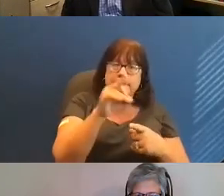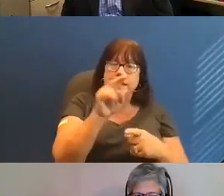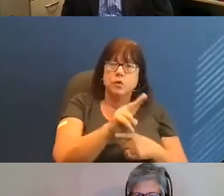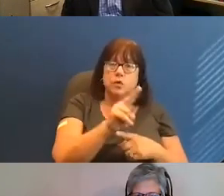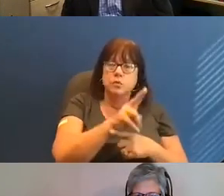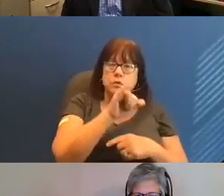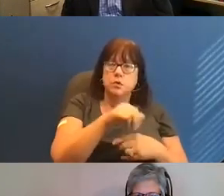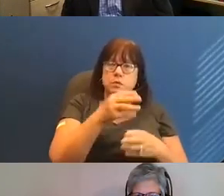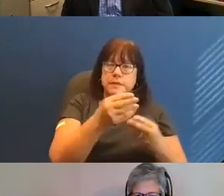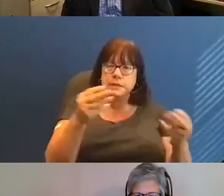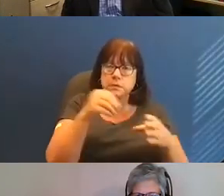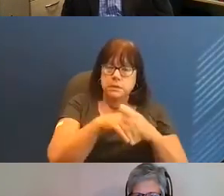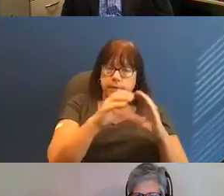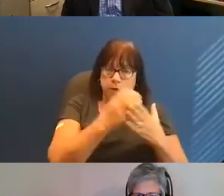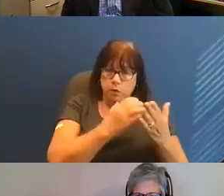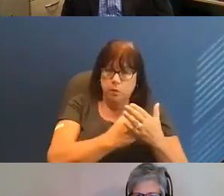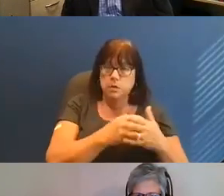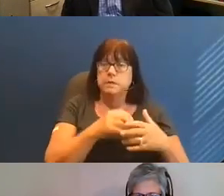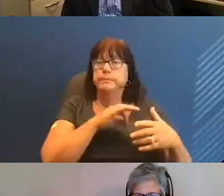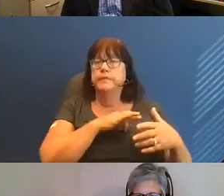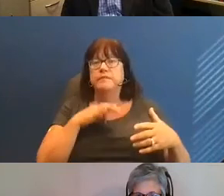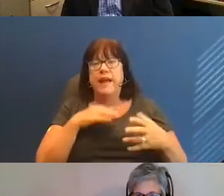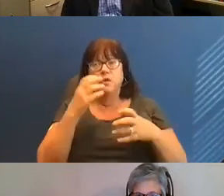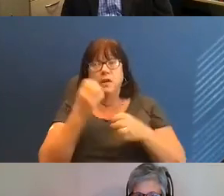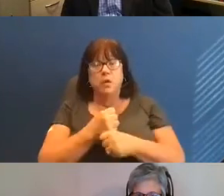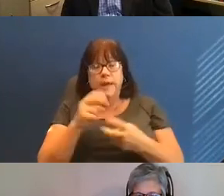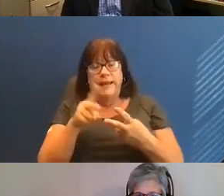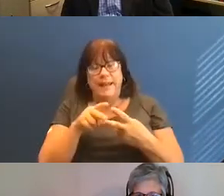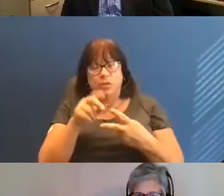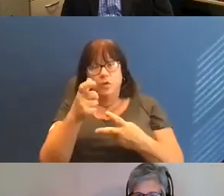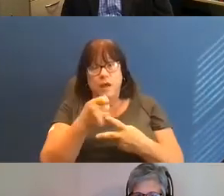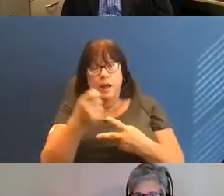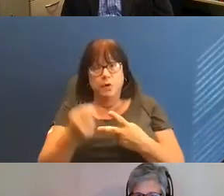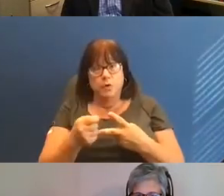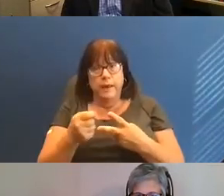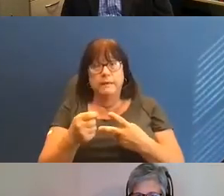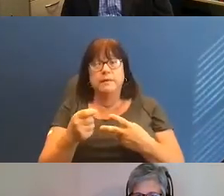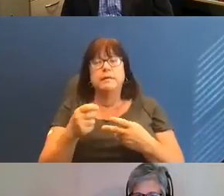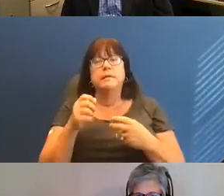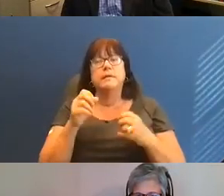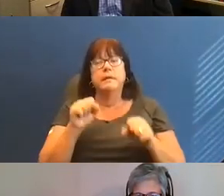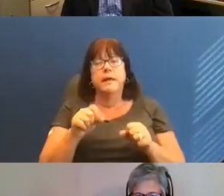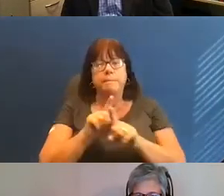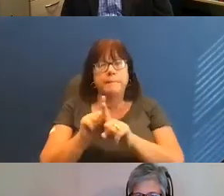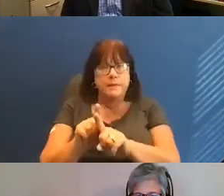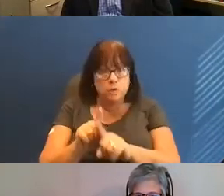Faculty who get either type of grant also receive guidance and mentoring from the TU OER community of practice, which includes the institutional grant team